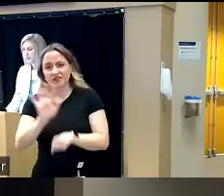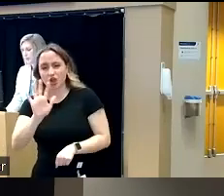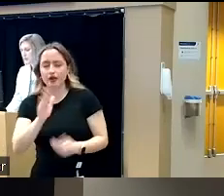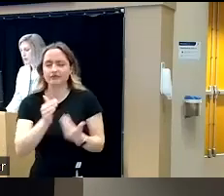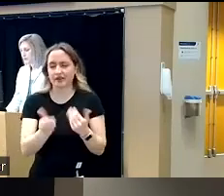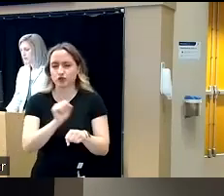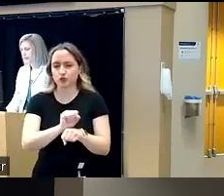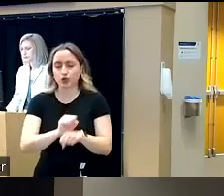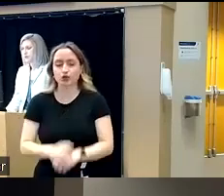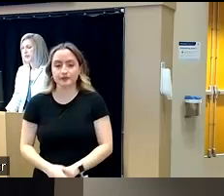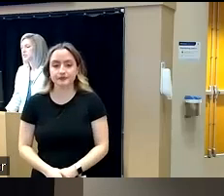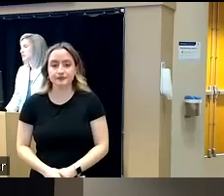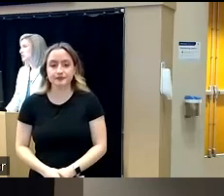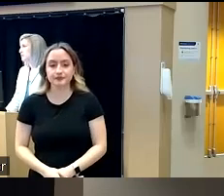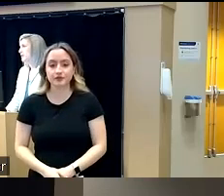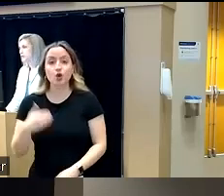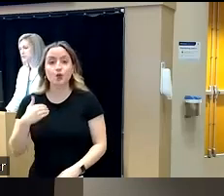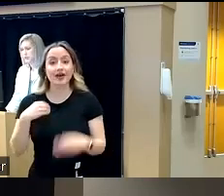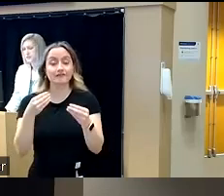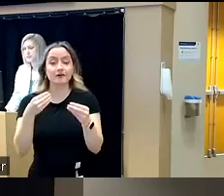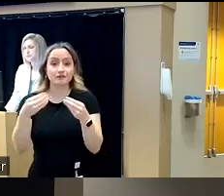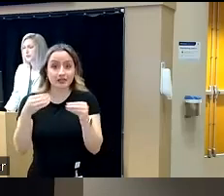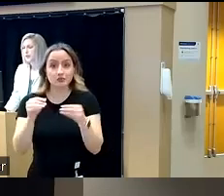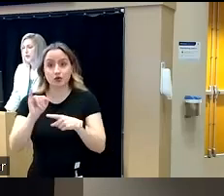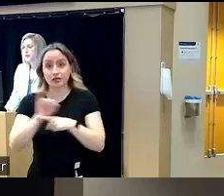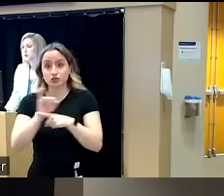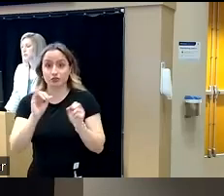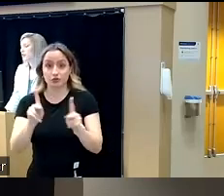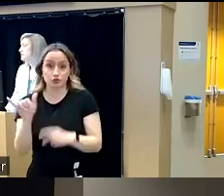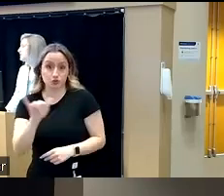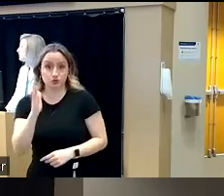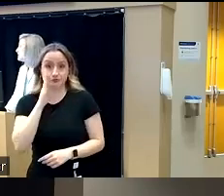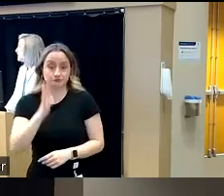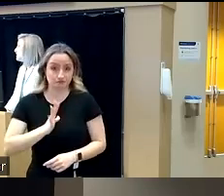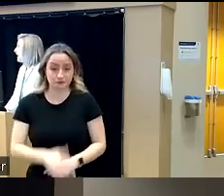there's also going to be flexible internship opportunities so some points of differentiation